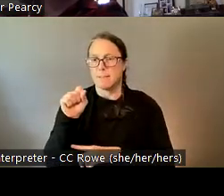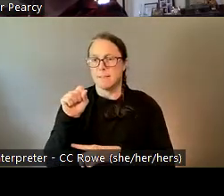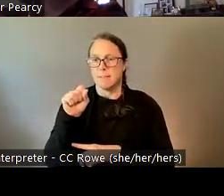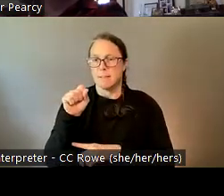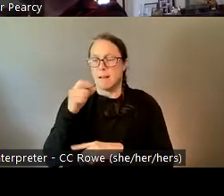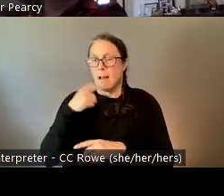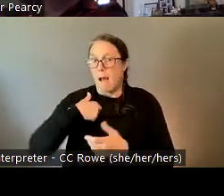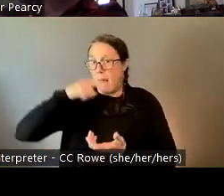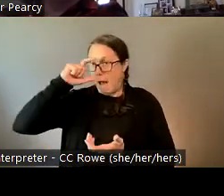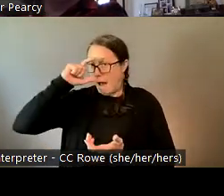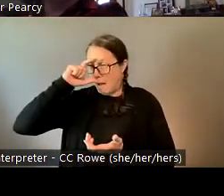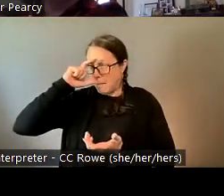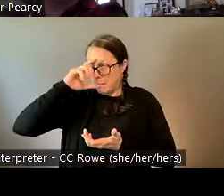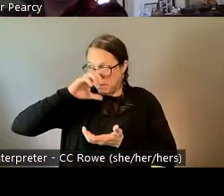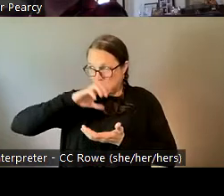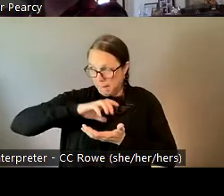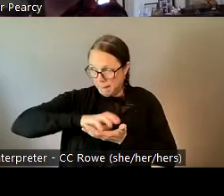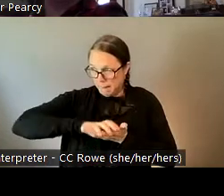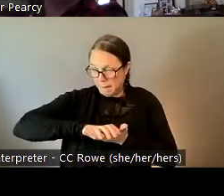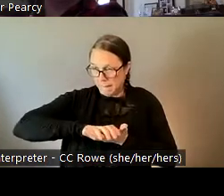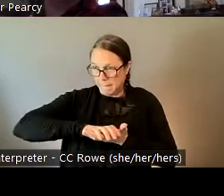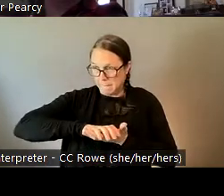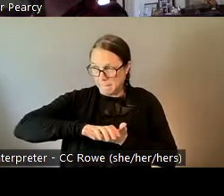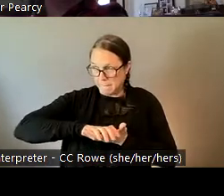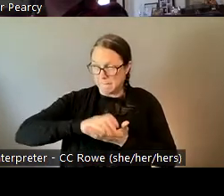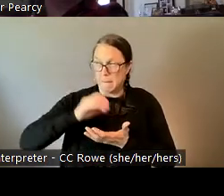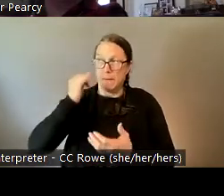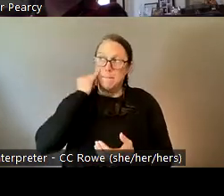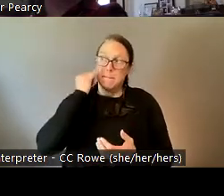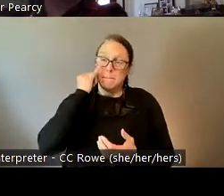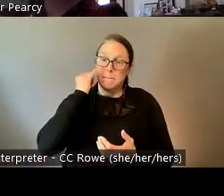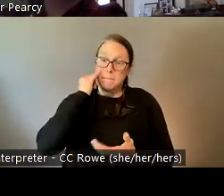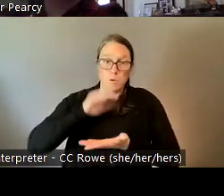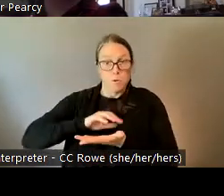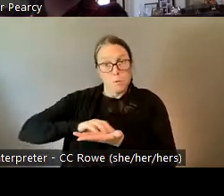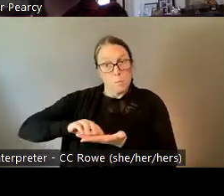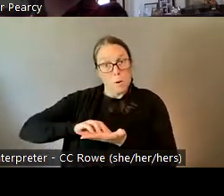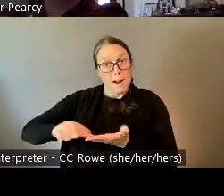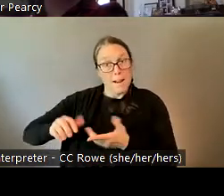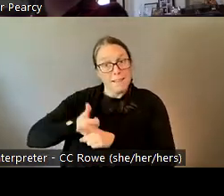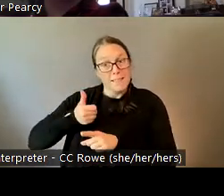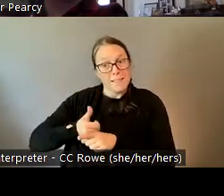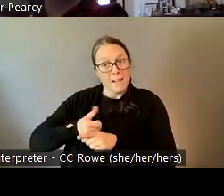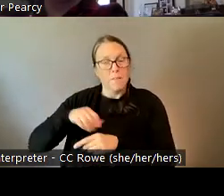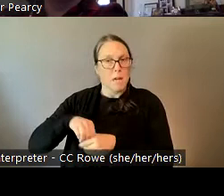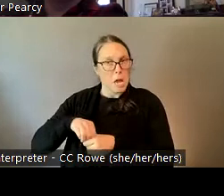I believe that as long as the Braille itself is in the correct language